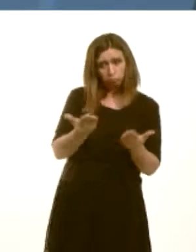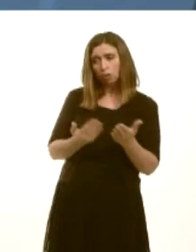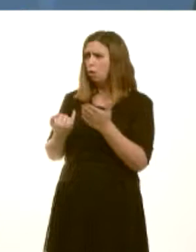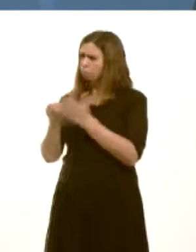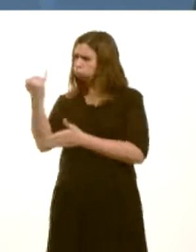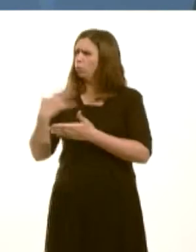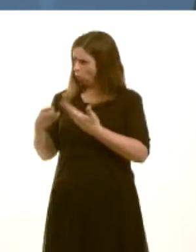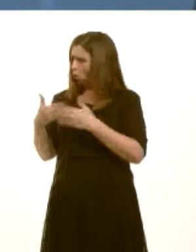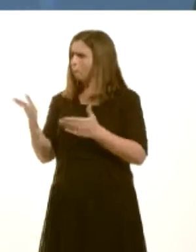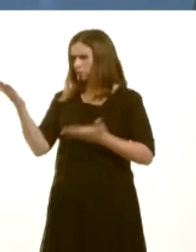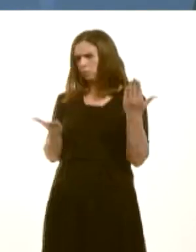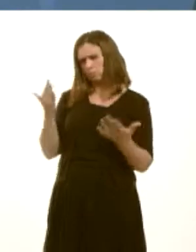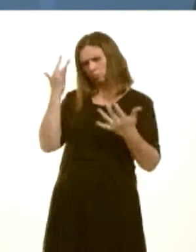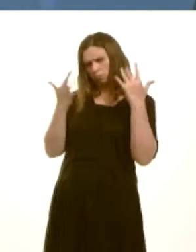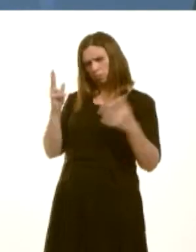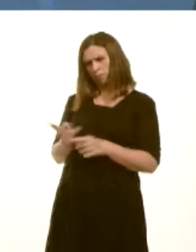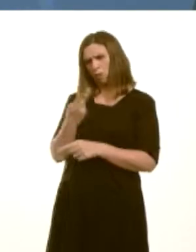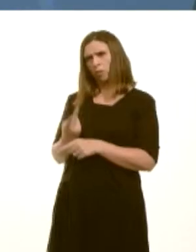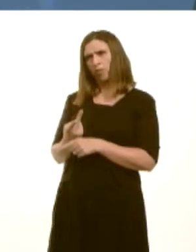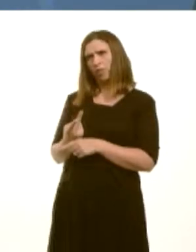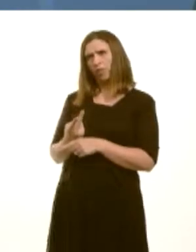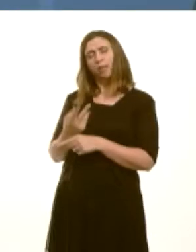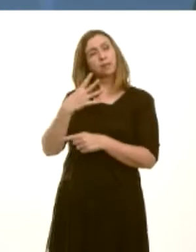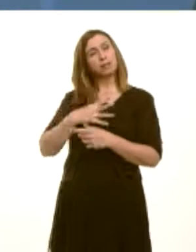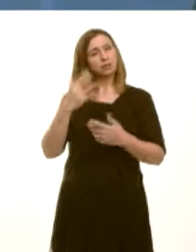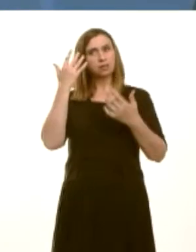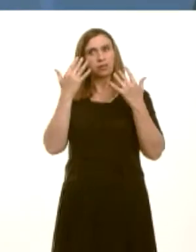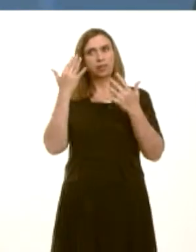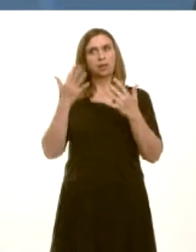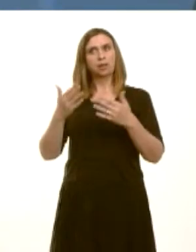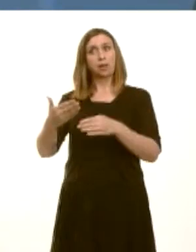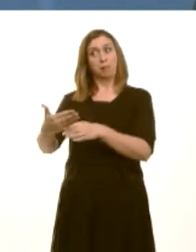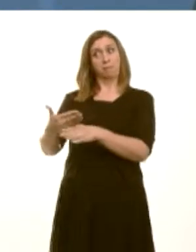redundancy notices on staff at affected schools before the expiry of that statutory objection